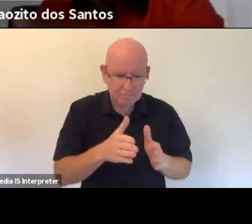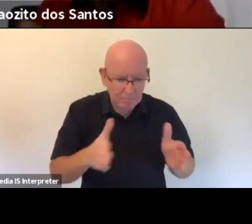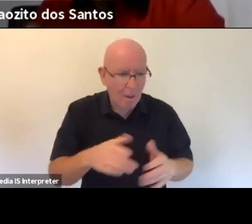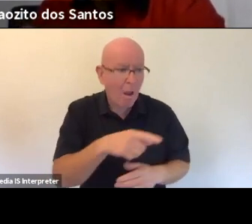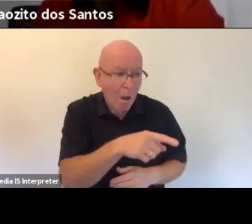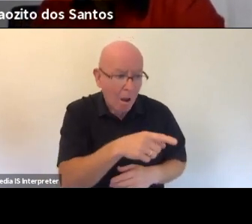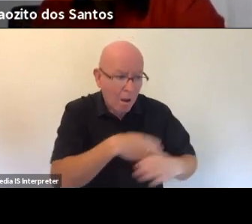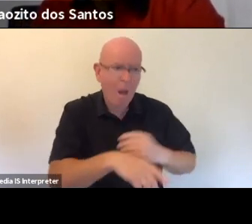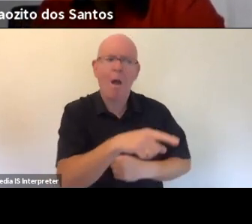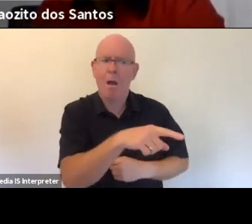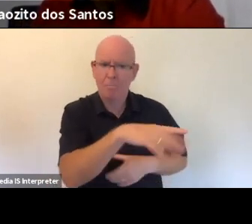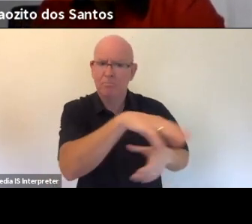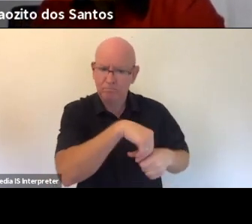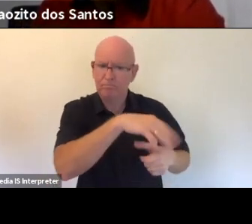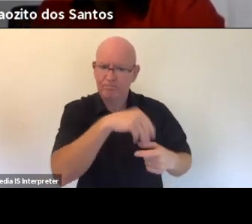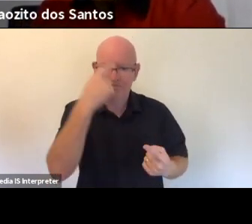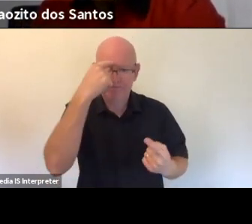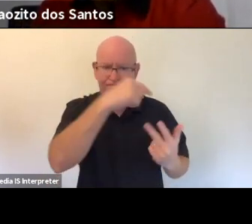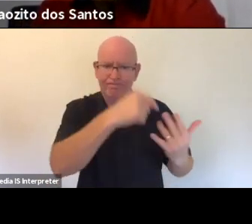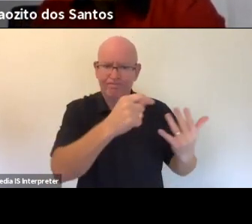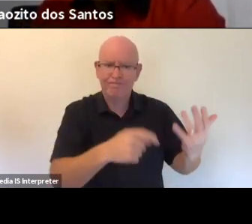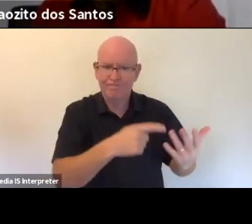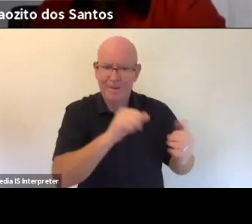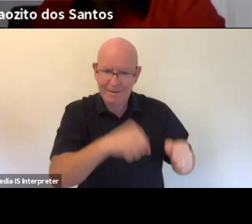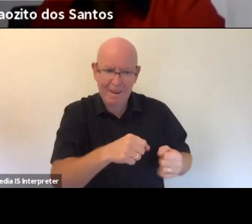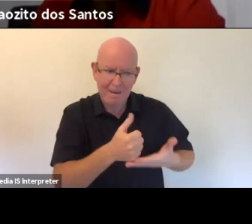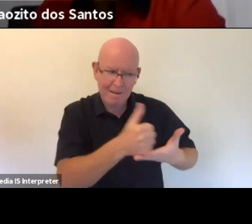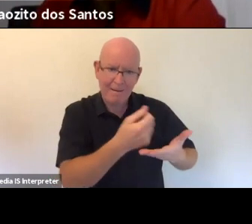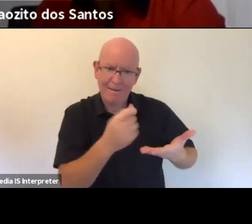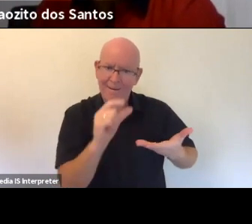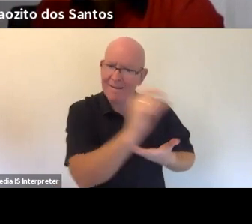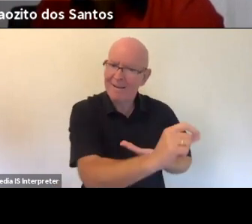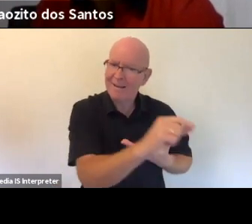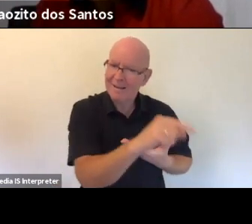If they are grade two… [unintelligible]. But if the family are poor they might also have to be...